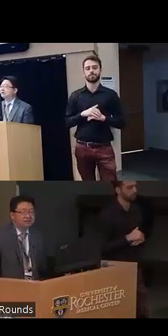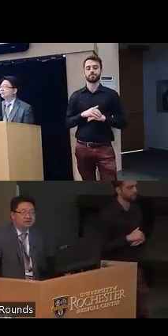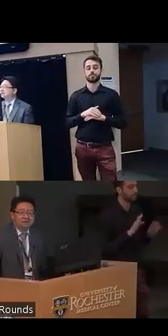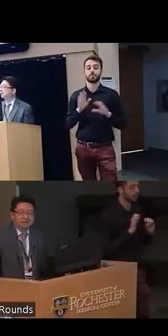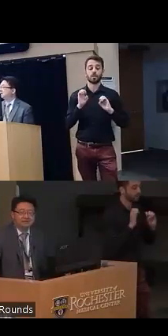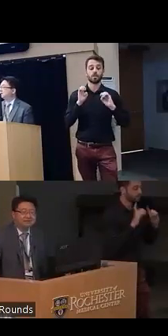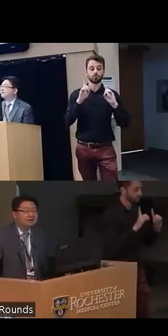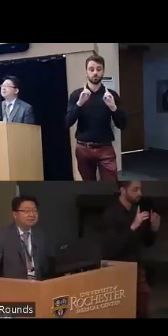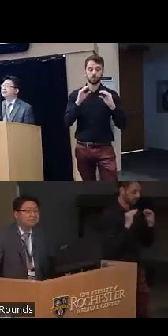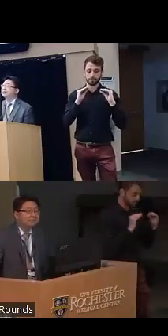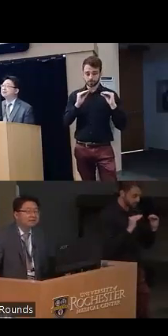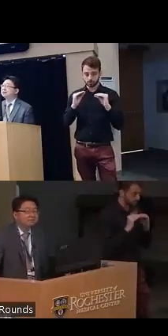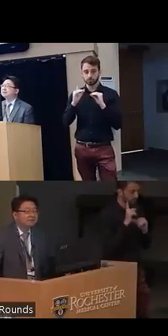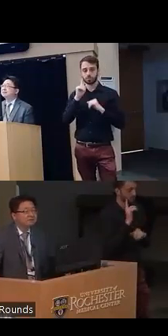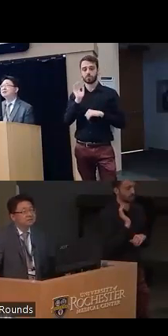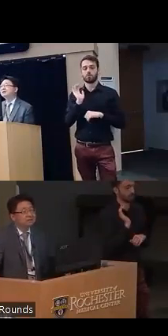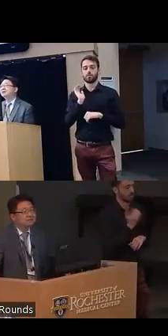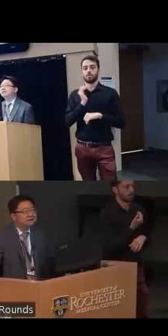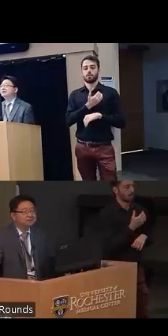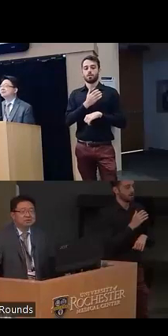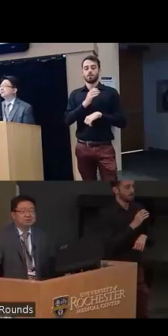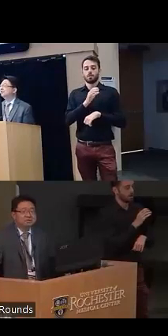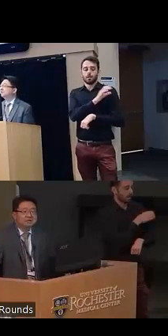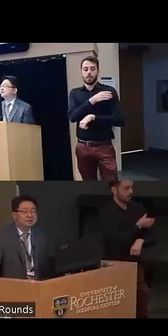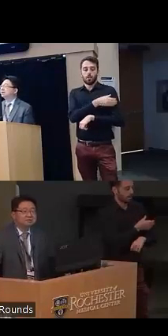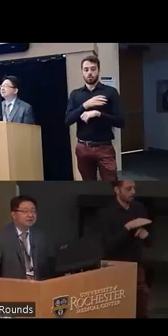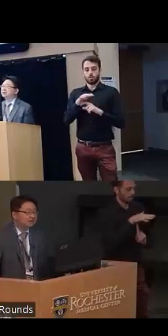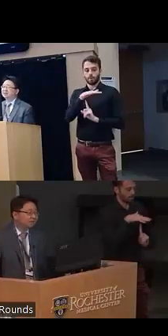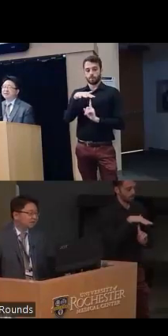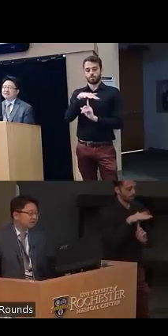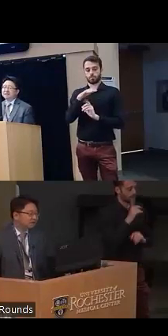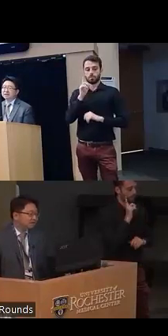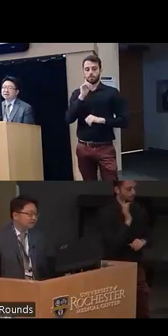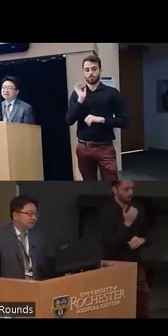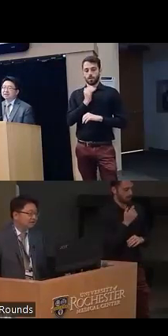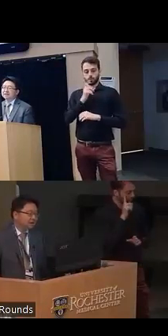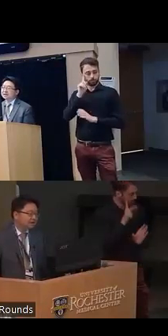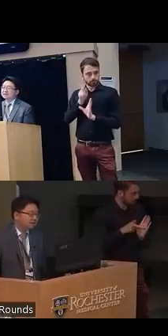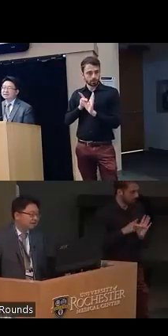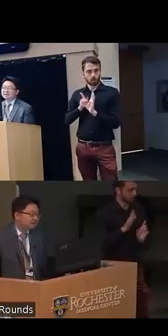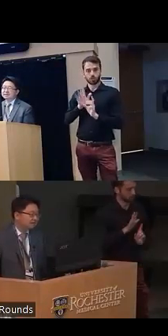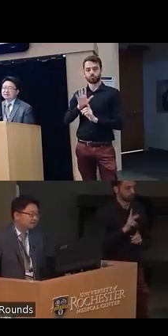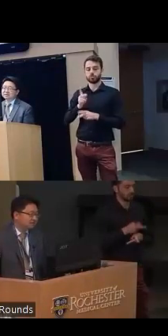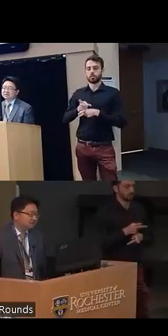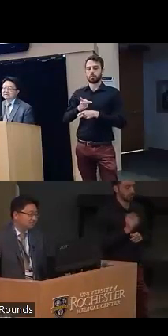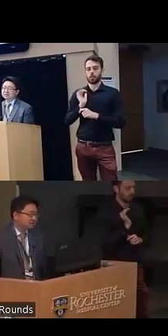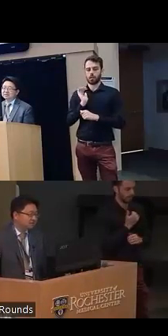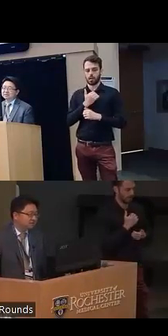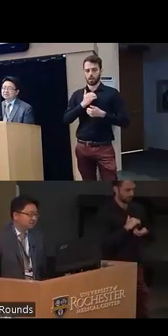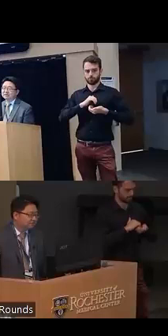our clinical environment particularly in this acute psychiatric care better and that is the